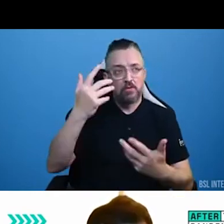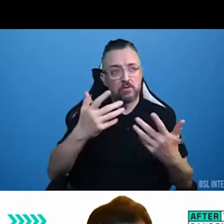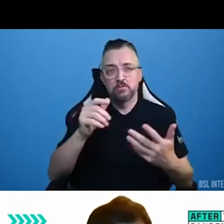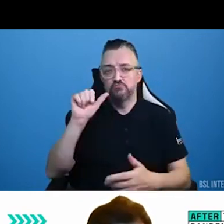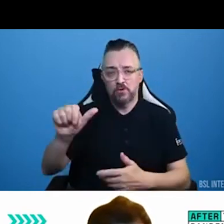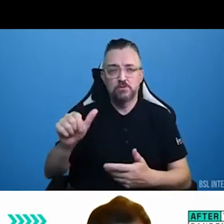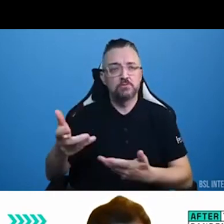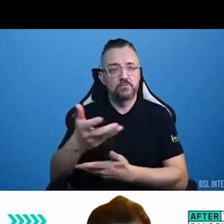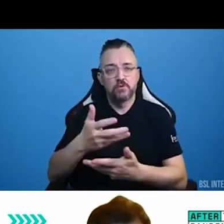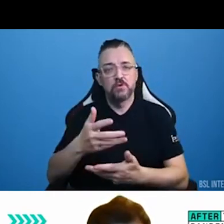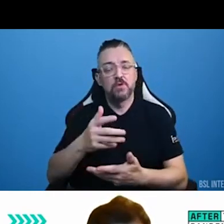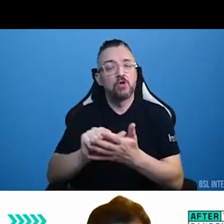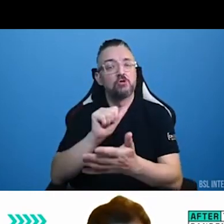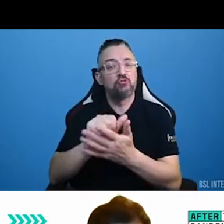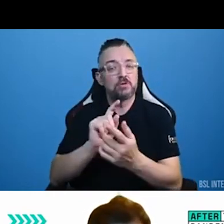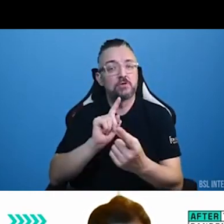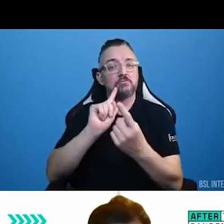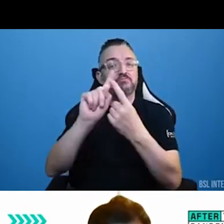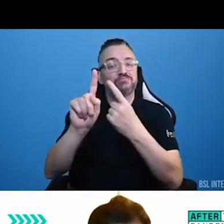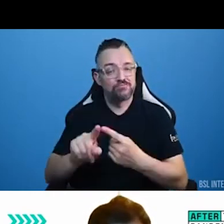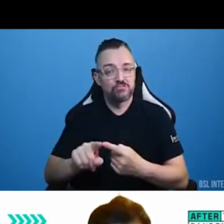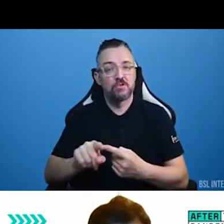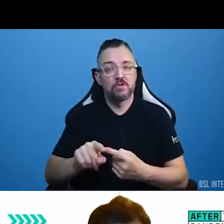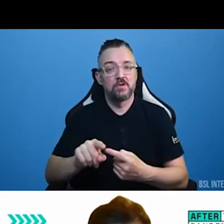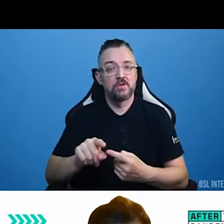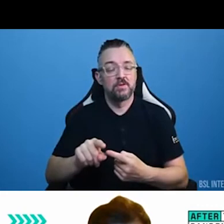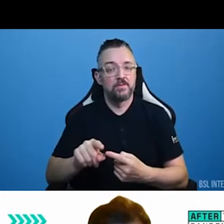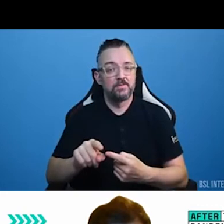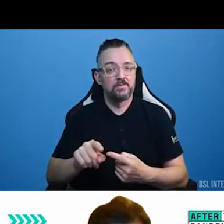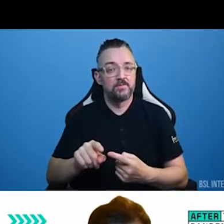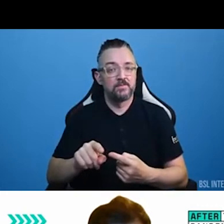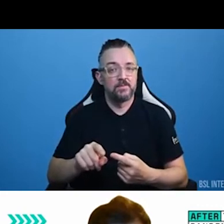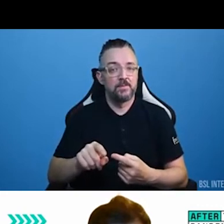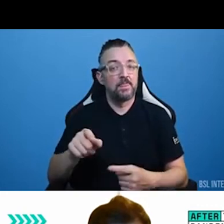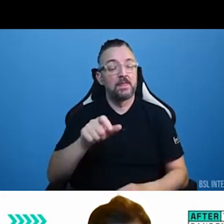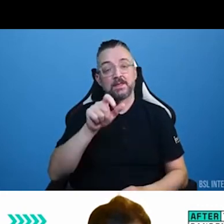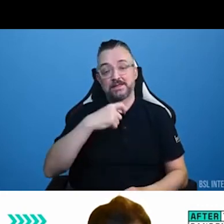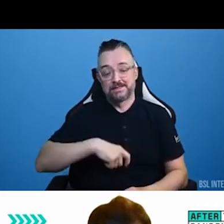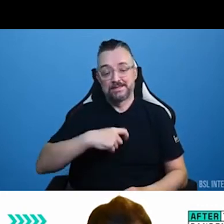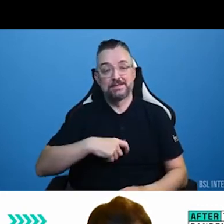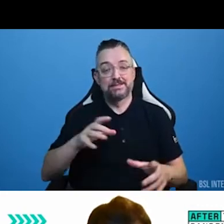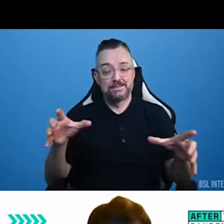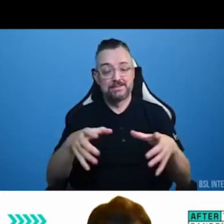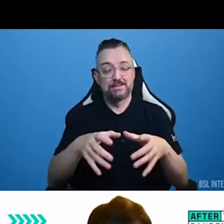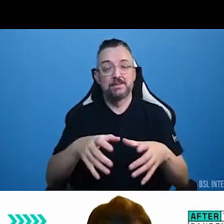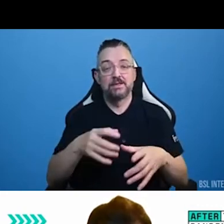of the magnitudes that the climate emergency necessitates. A citizens' assembly would say 2045 is far too late,